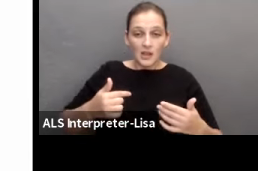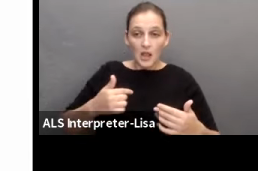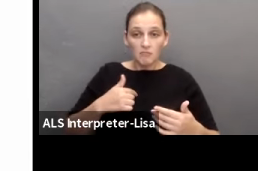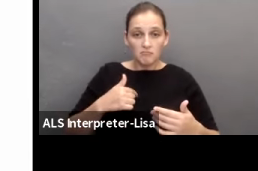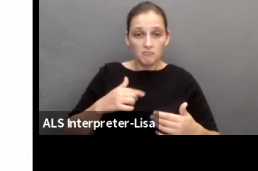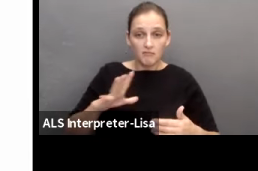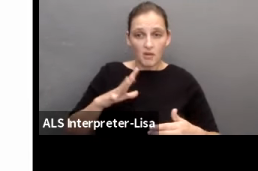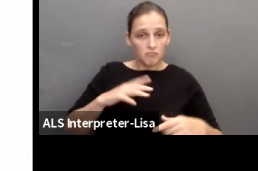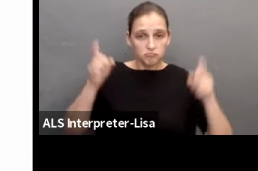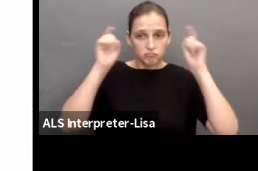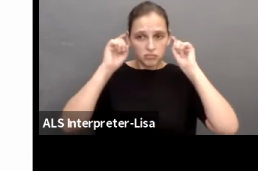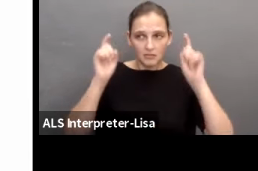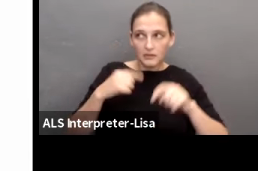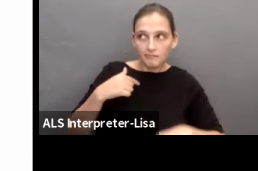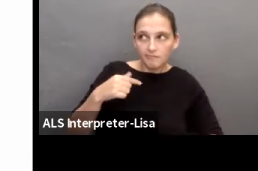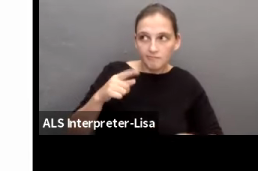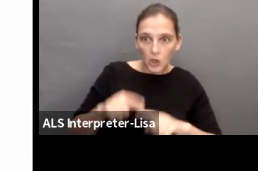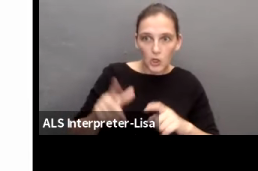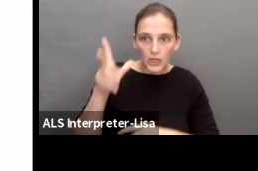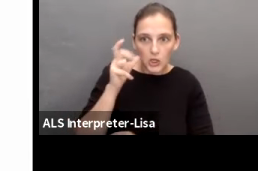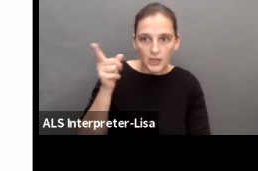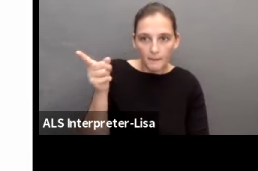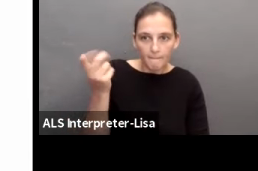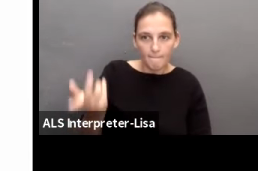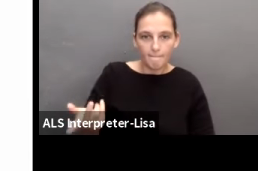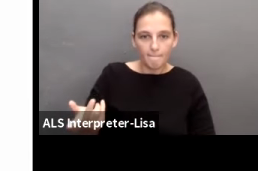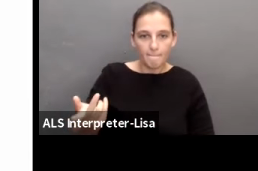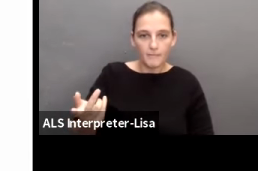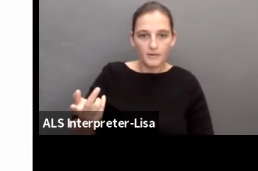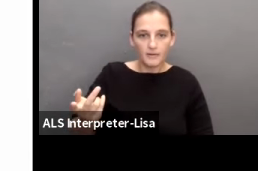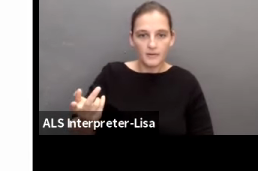couldn't hear them. Because they had